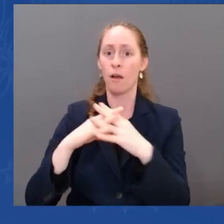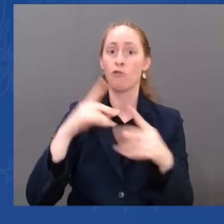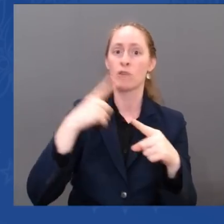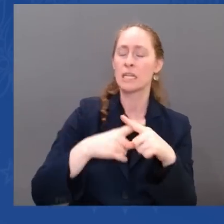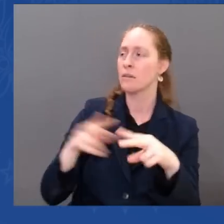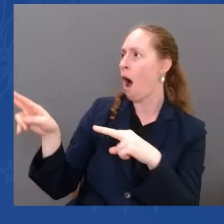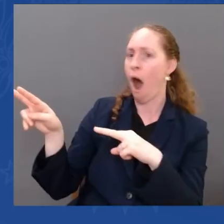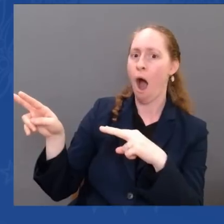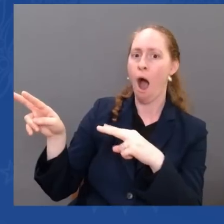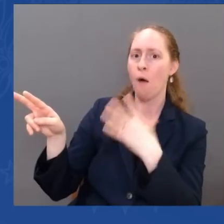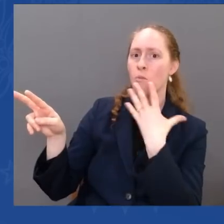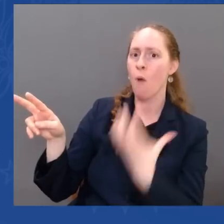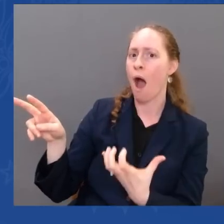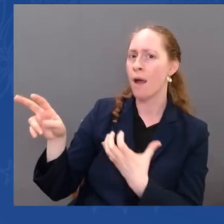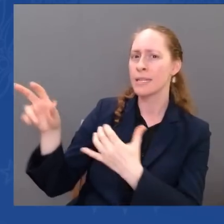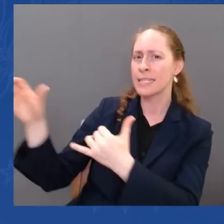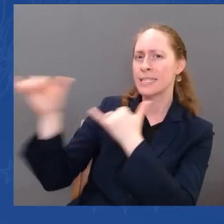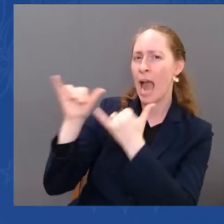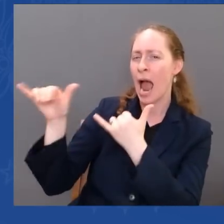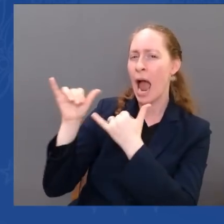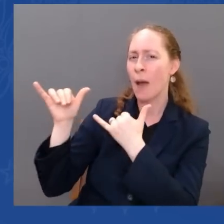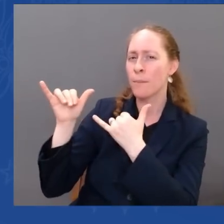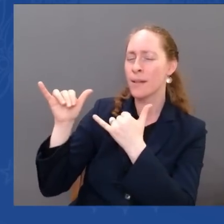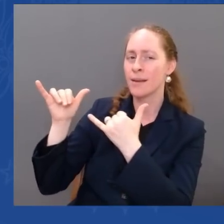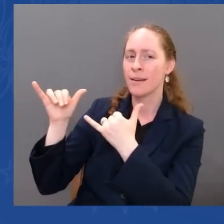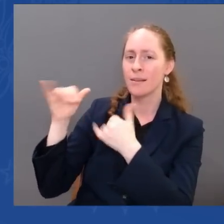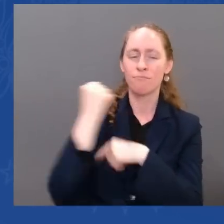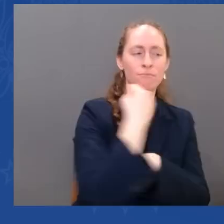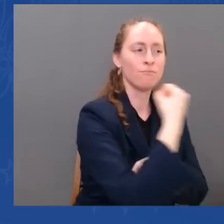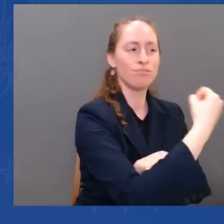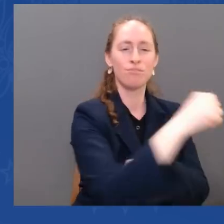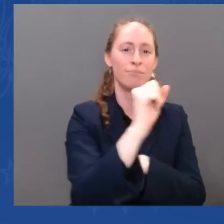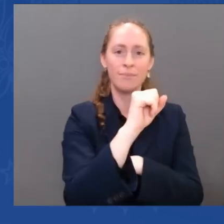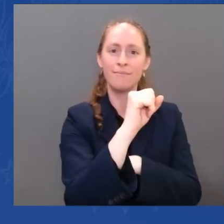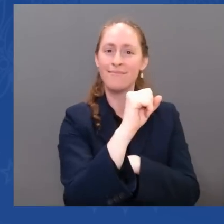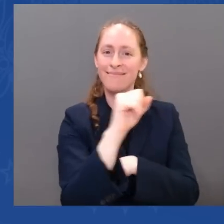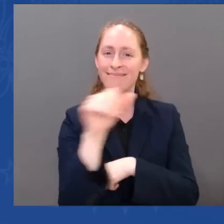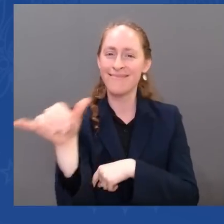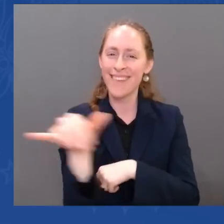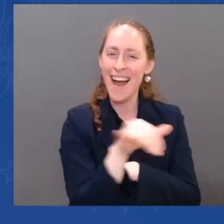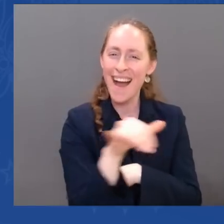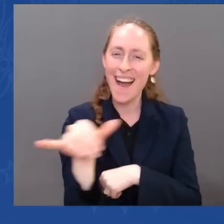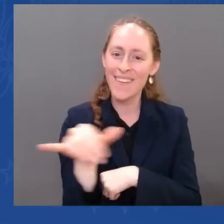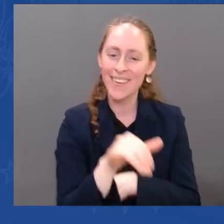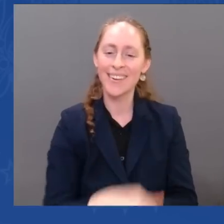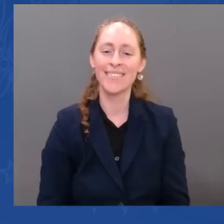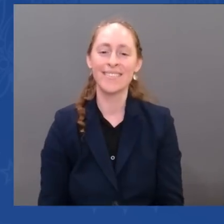The leaders of the Greek revolution drew inspiration from what was achieved on this soil.